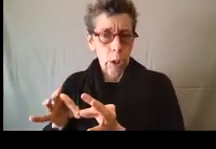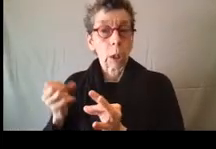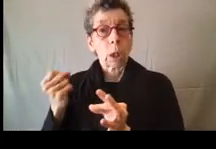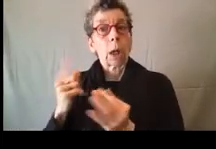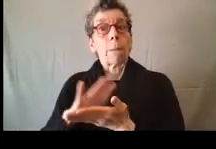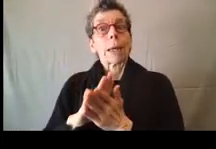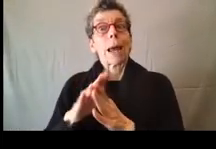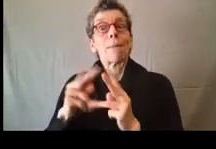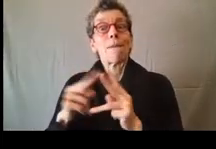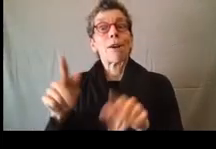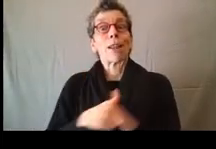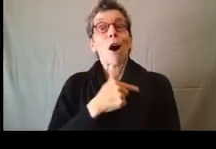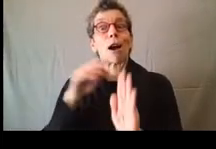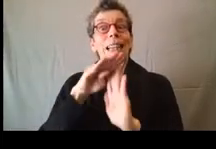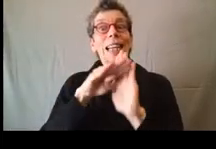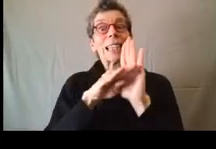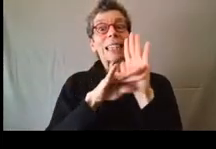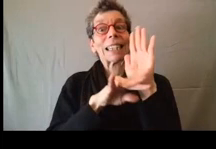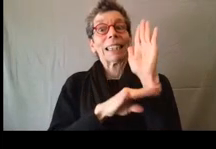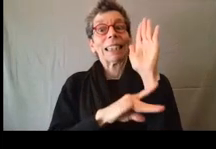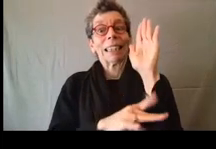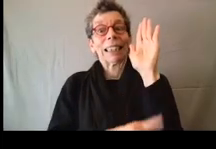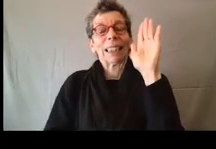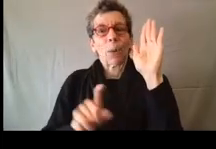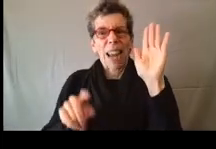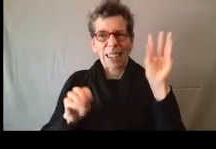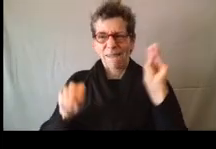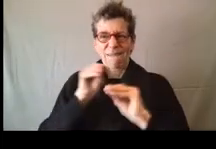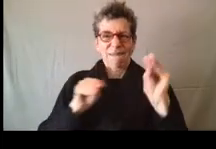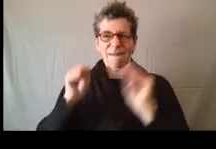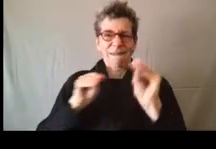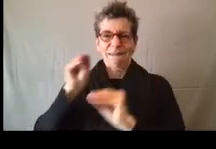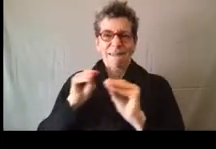extensive list that had to be culled down and organized. That was the second step of